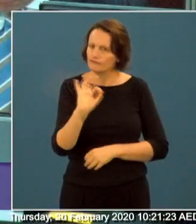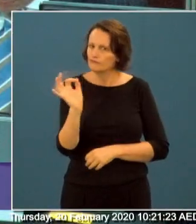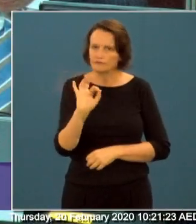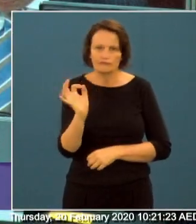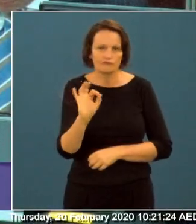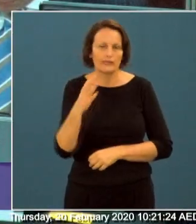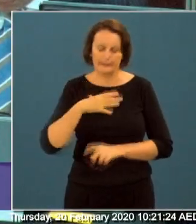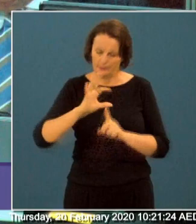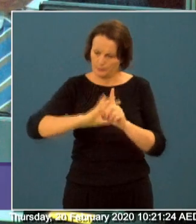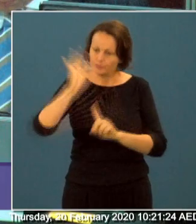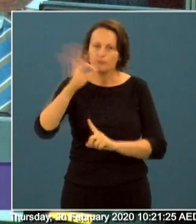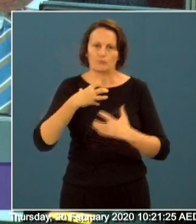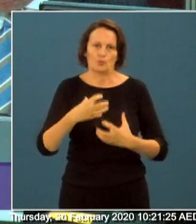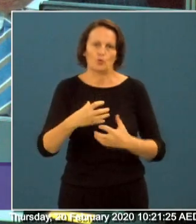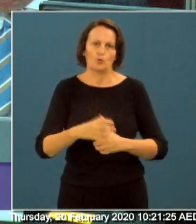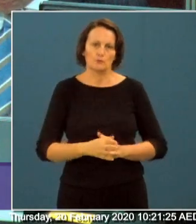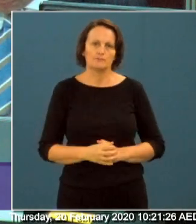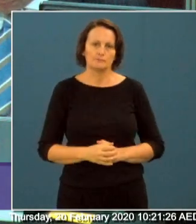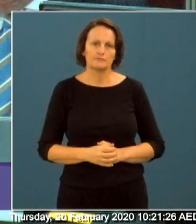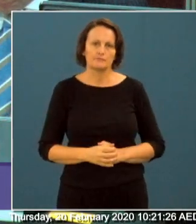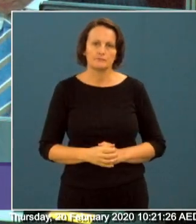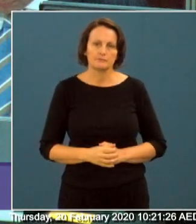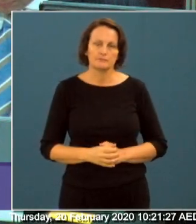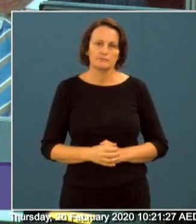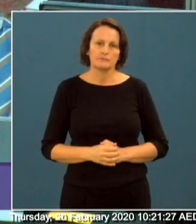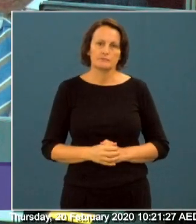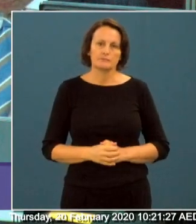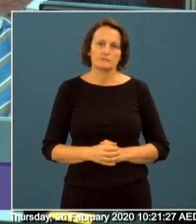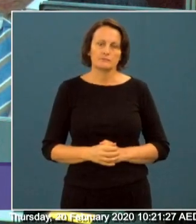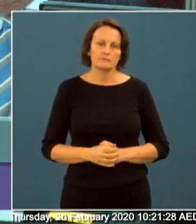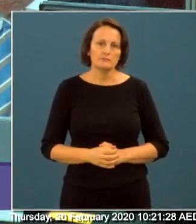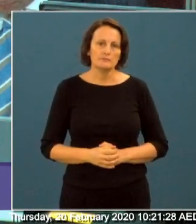Just still on this, your comments about there being